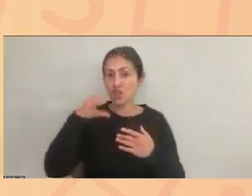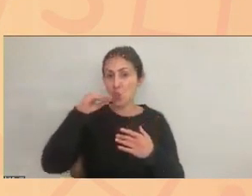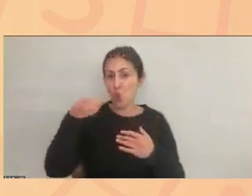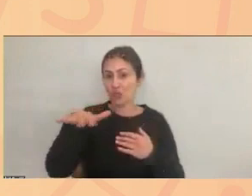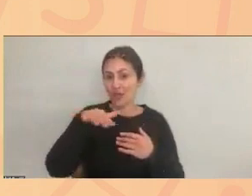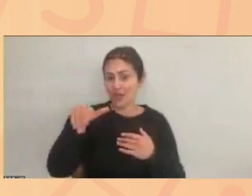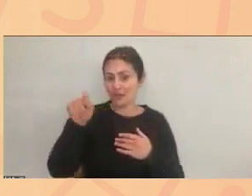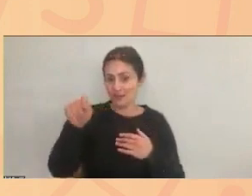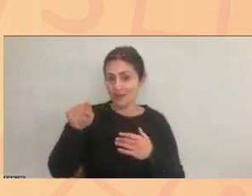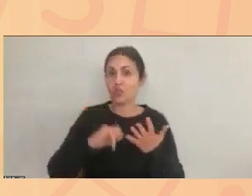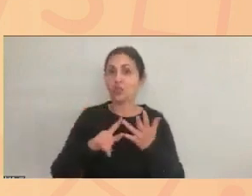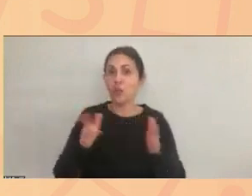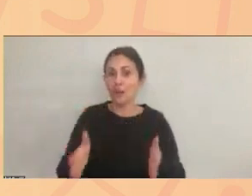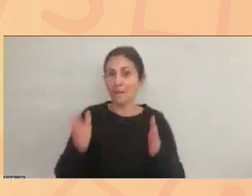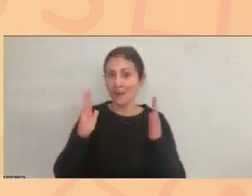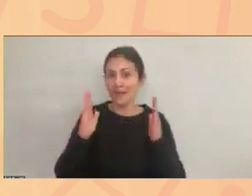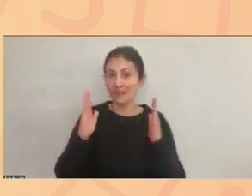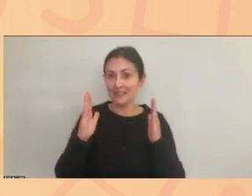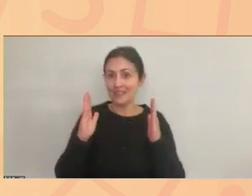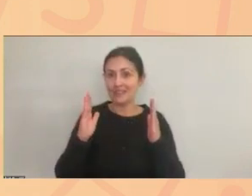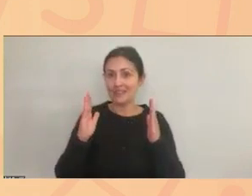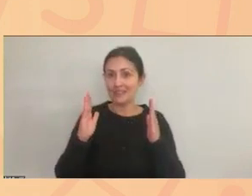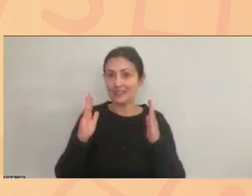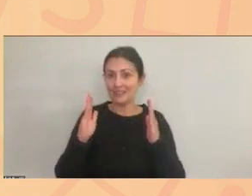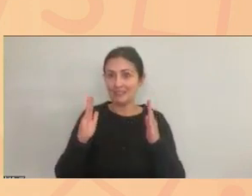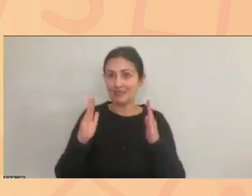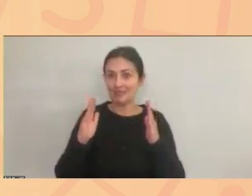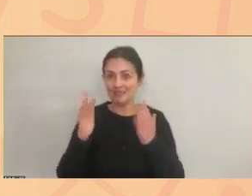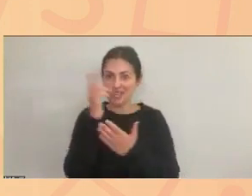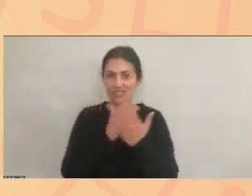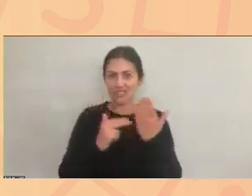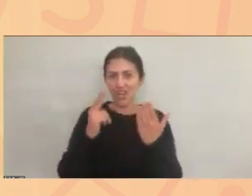So our building is actually styled on the whip ray.